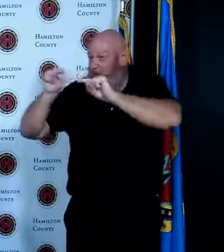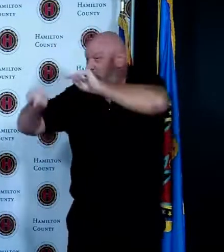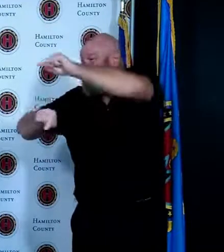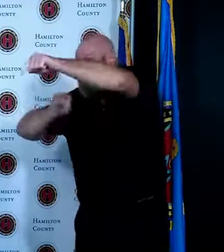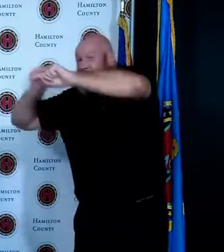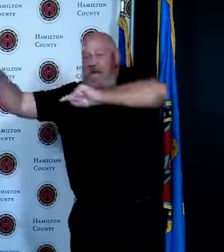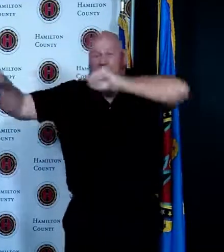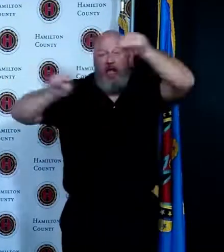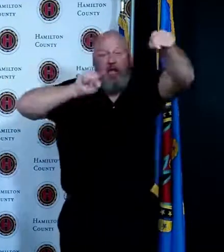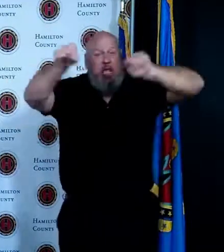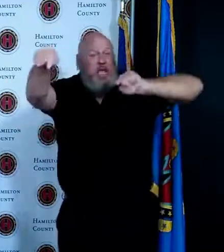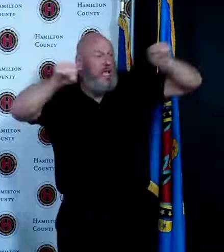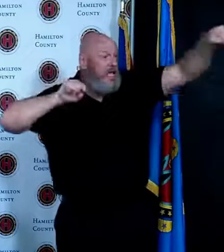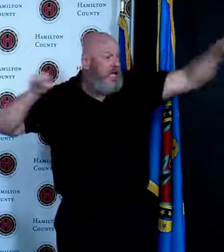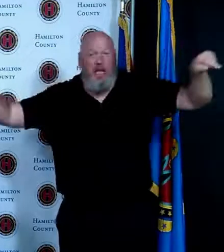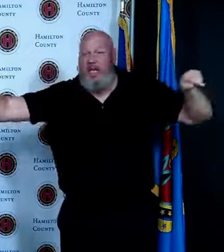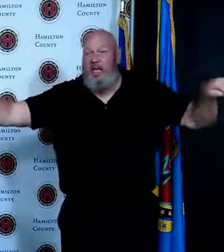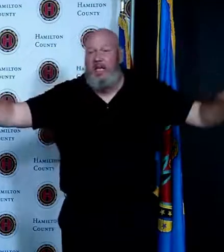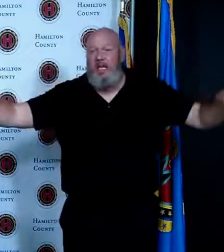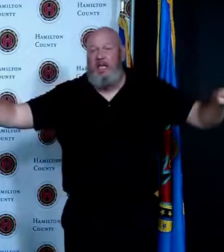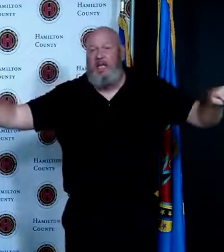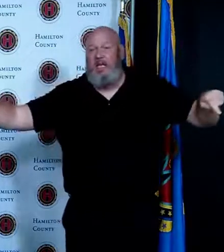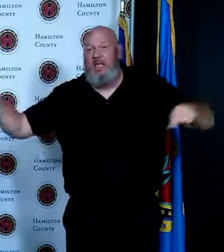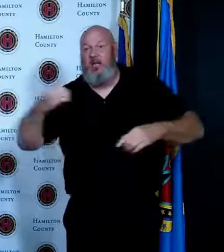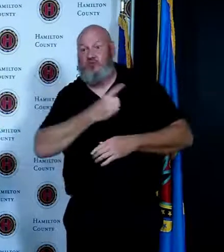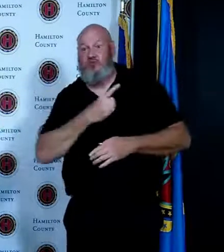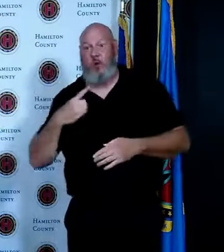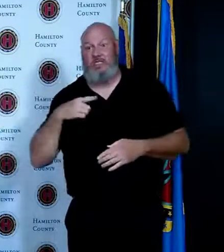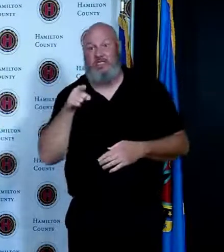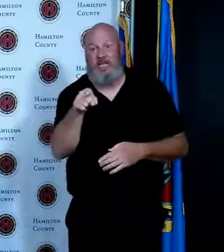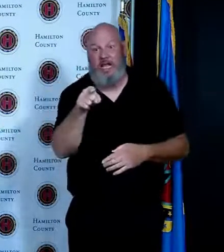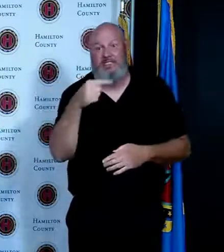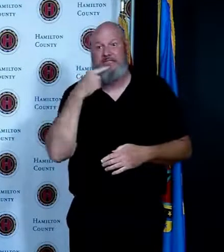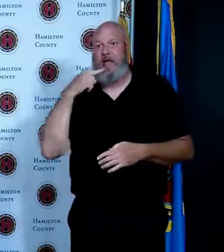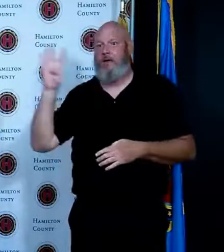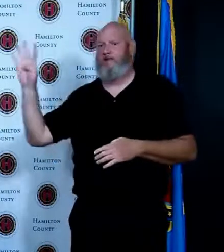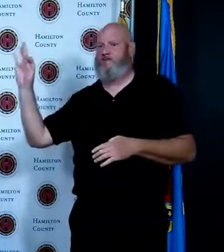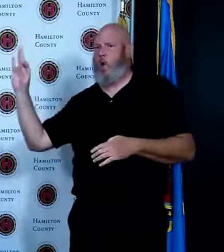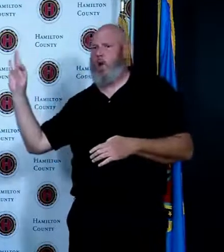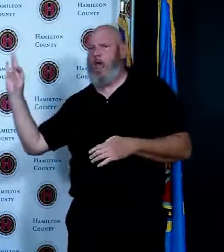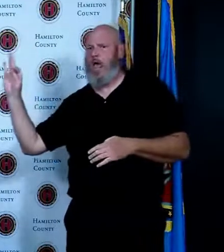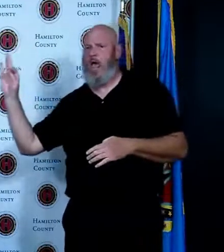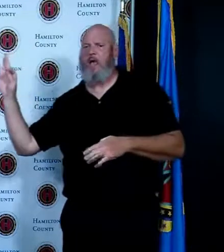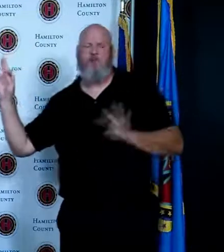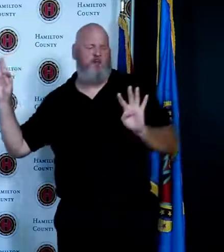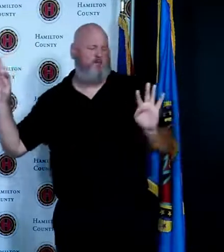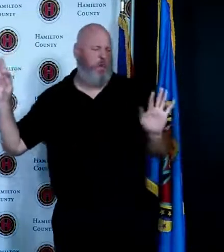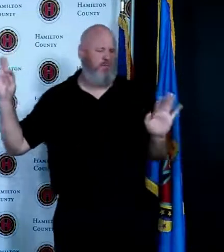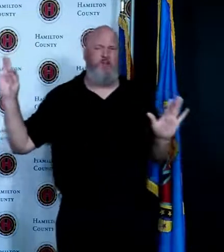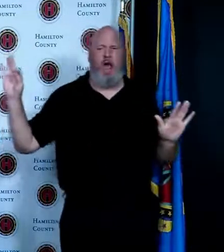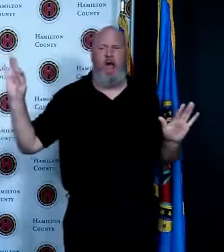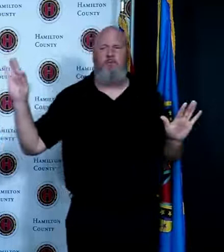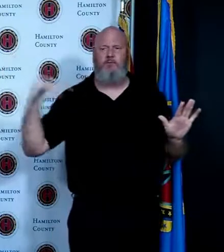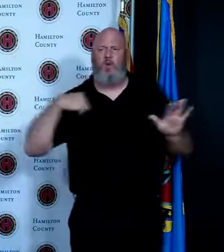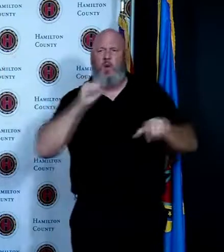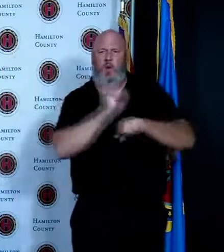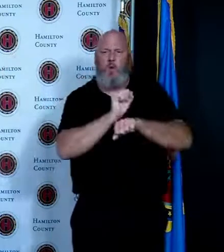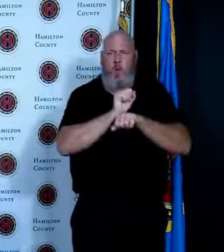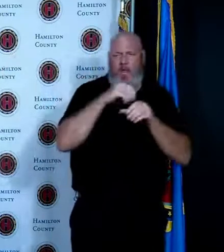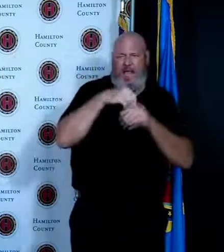have multiple health departments in Hamilton County so we're going to work with the 45 with in Hamilton County Public Health's jurisdiction to work